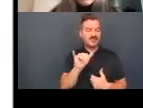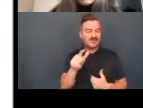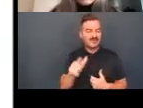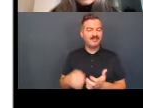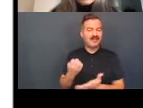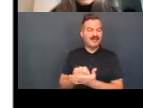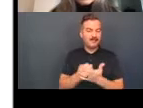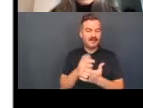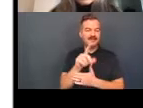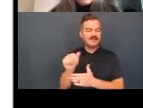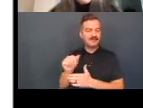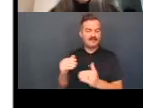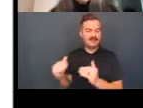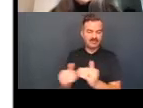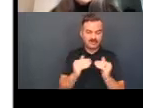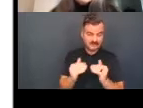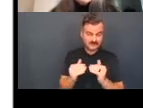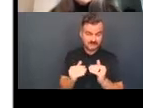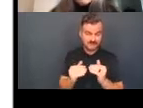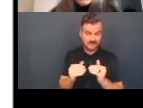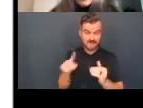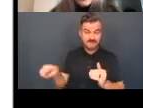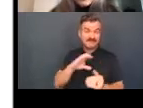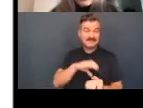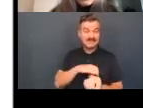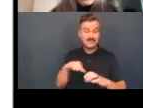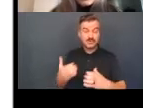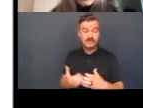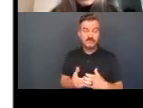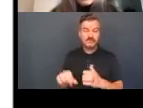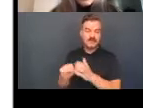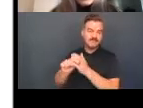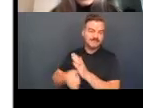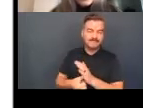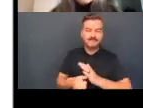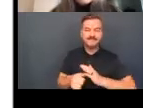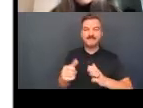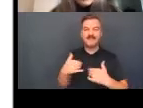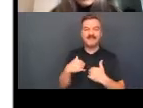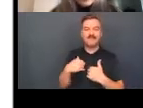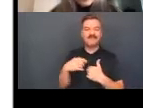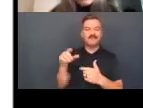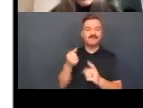Justice citizens groups, emphasis 16:04:36 and disaster medicine experts, develop